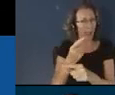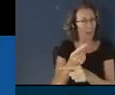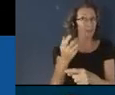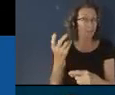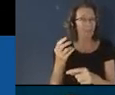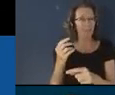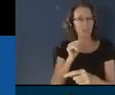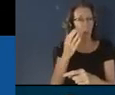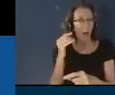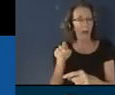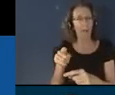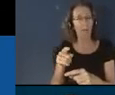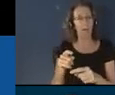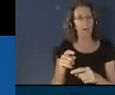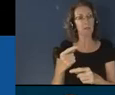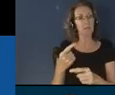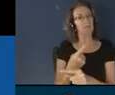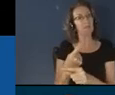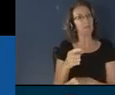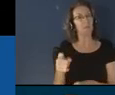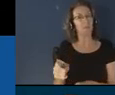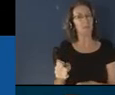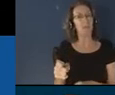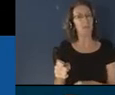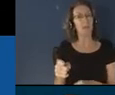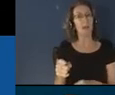the only problem that we've noticed is that it doesn't seem to record